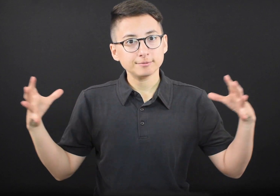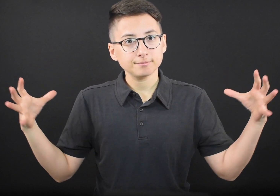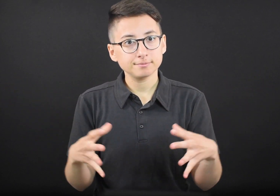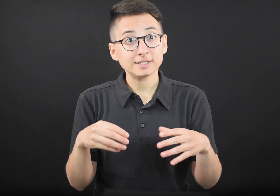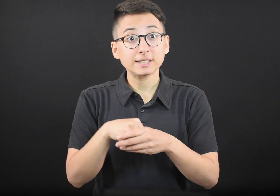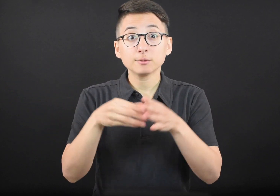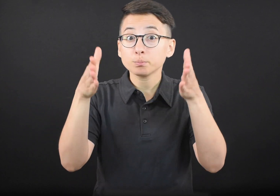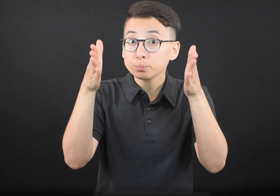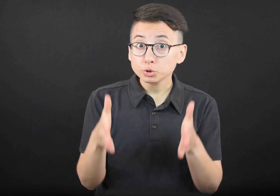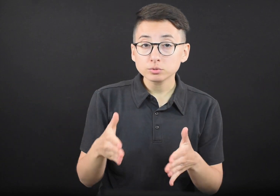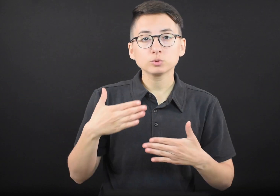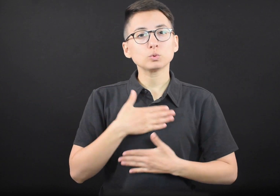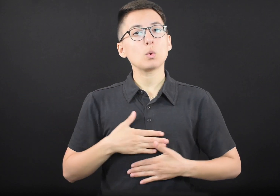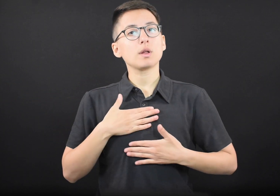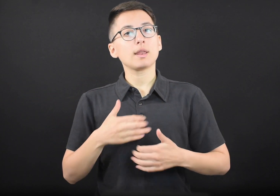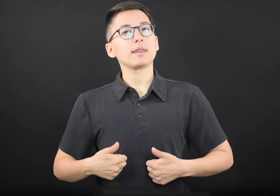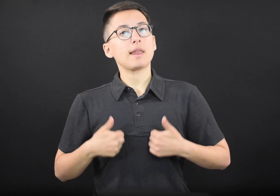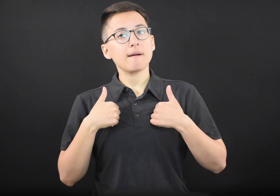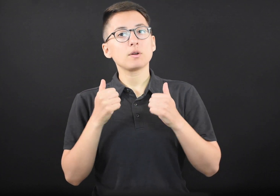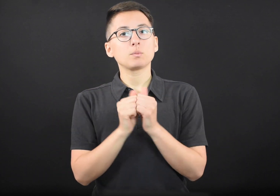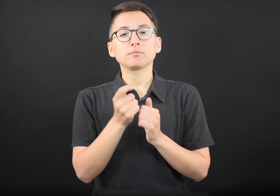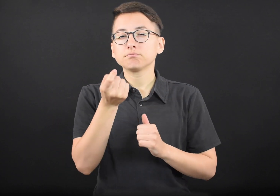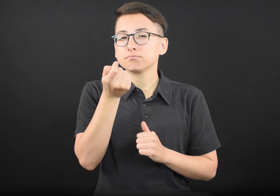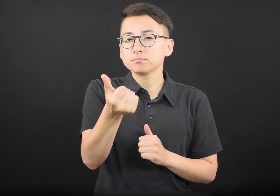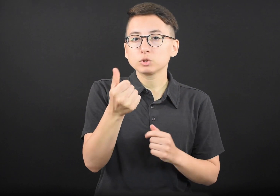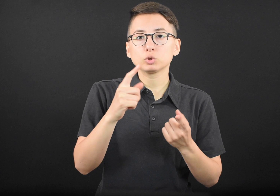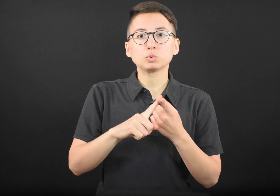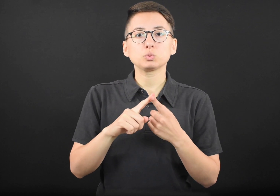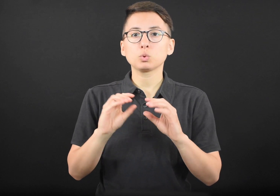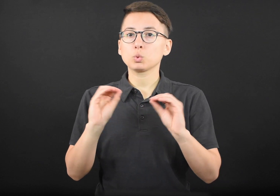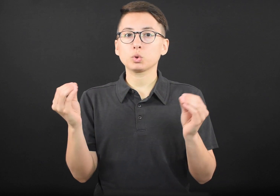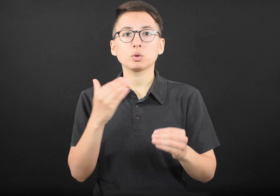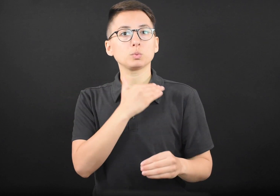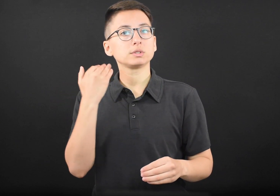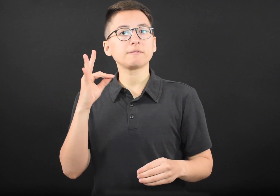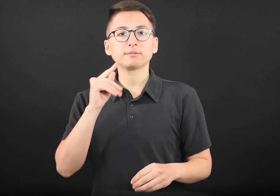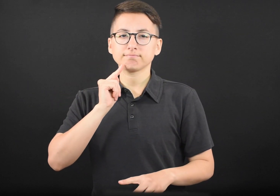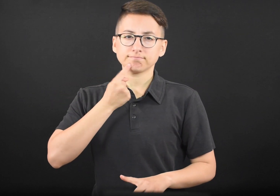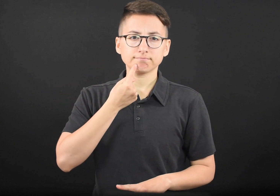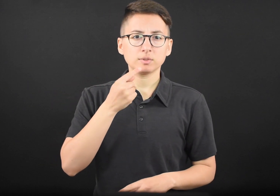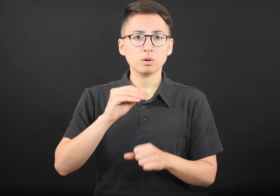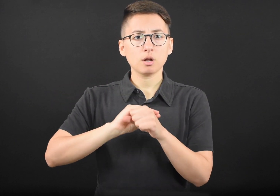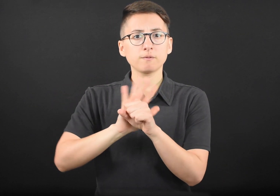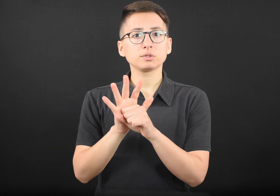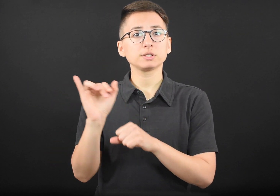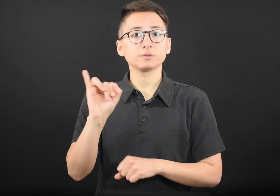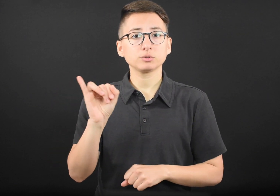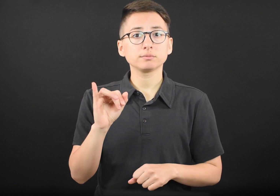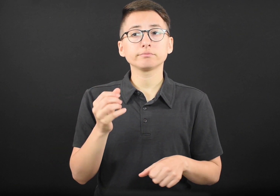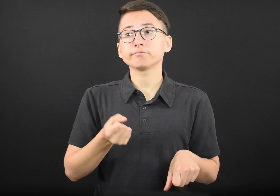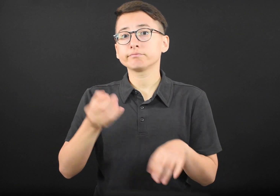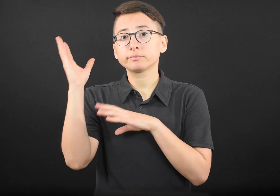in person – enjoying life with little to no risk of severe COVID-19 infection,